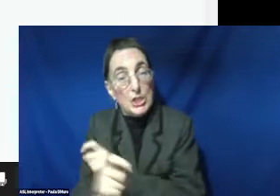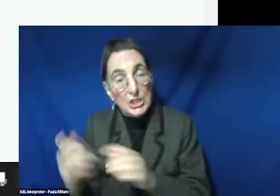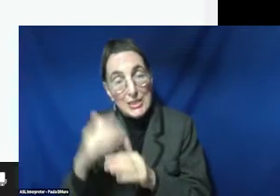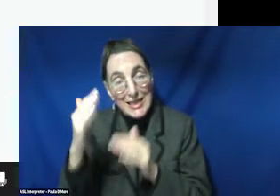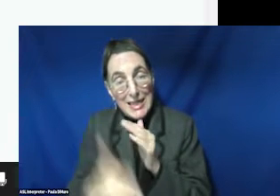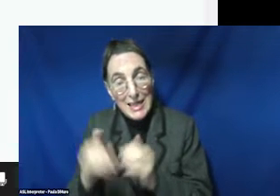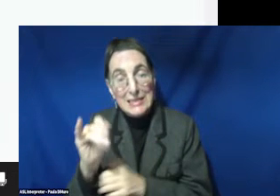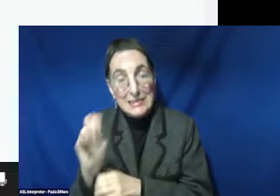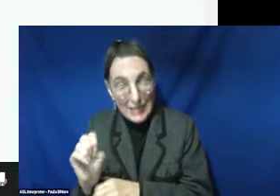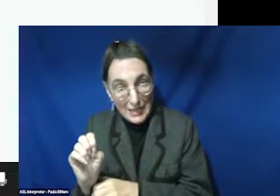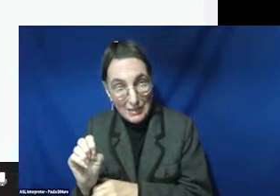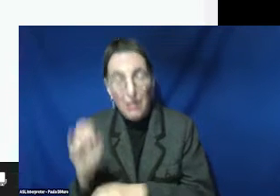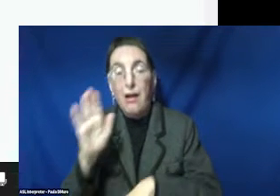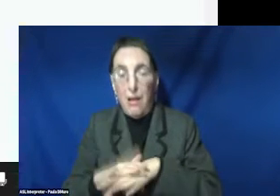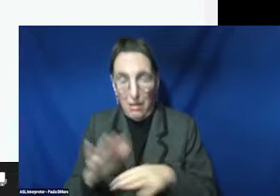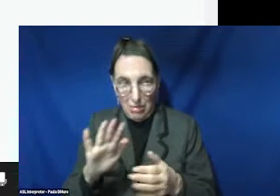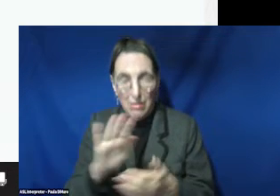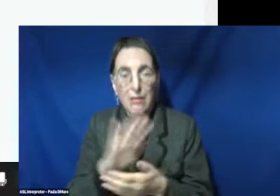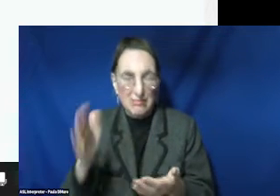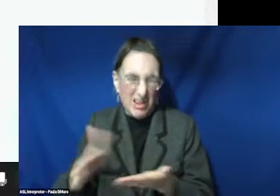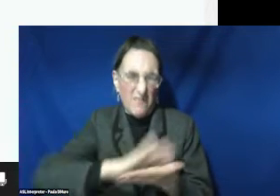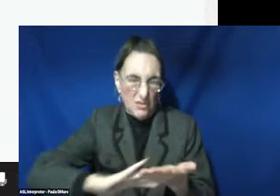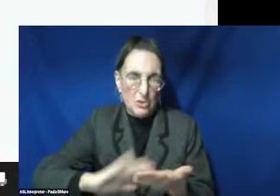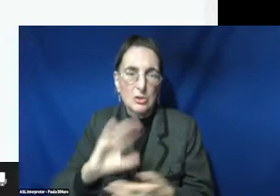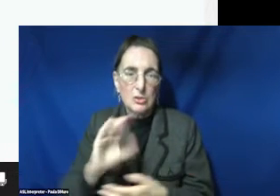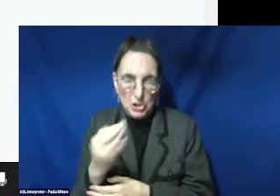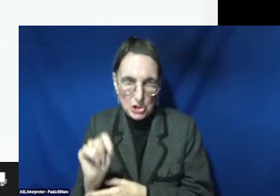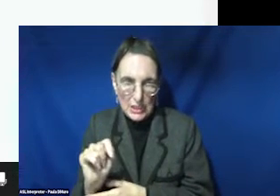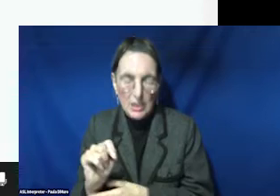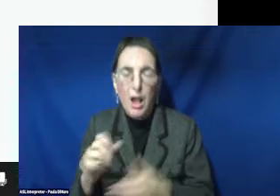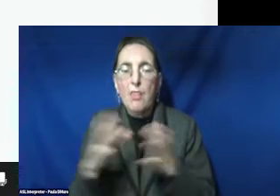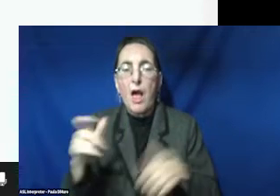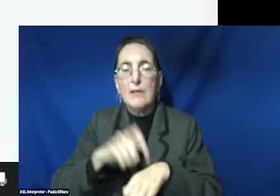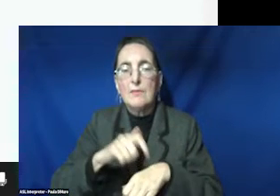So a lot of times, these Supplemental Funding Requests might change the end date.